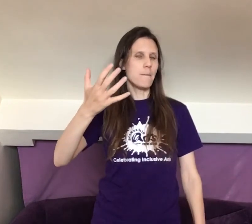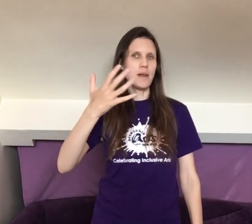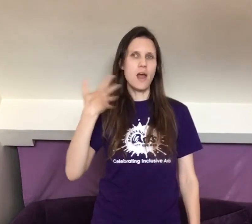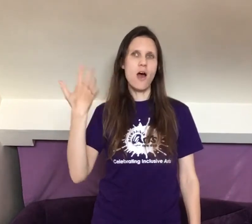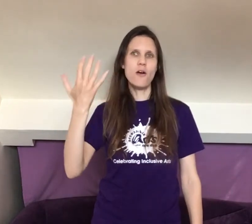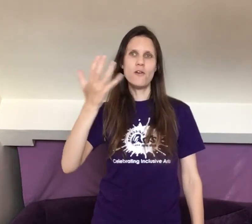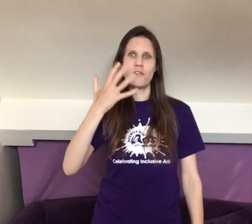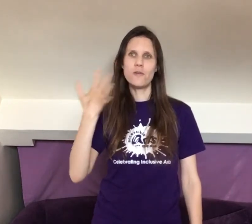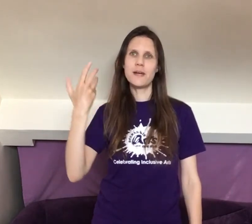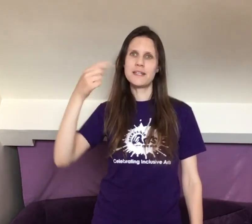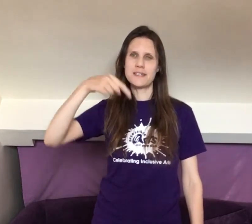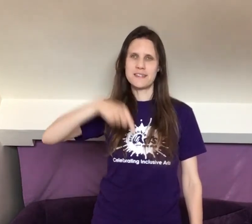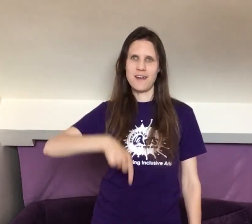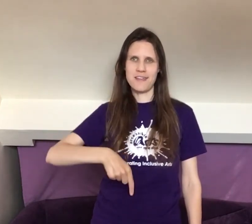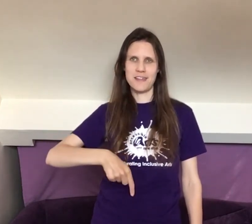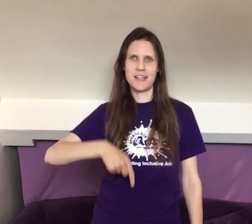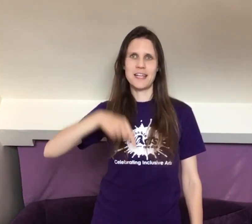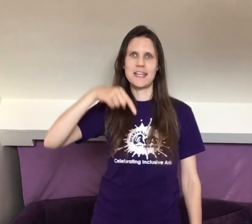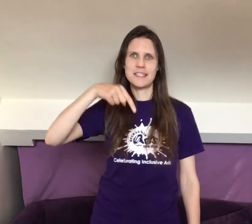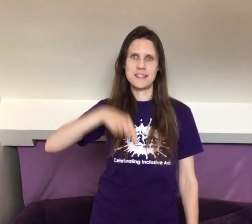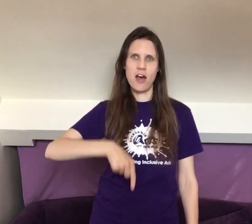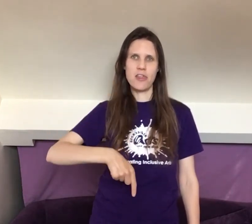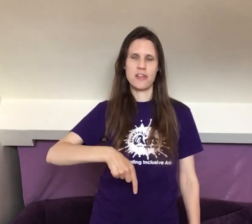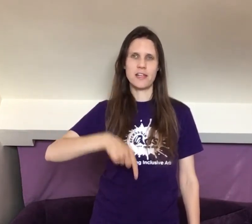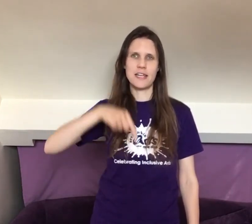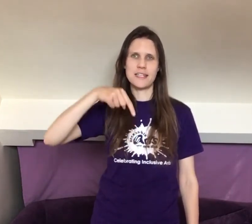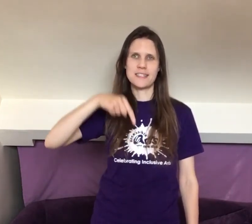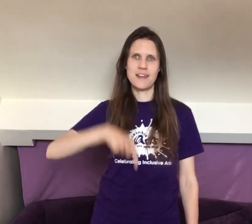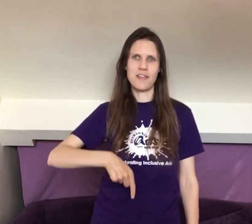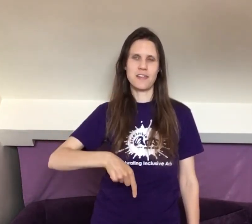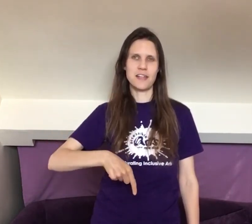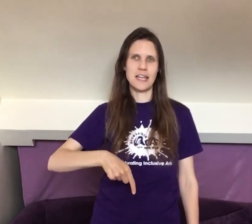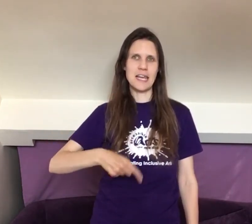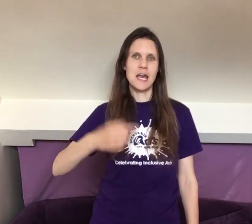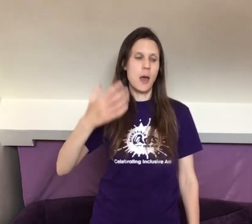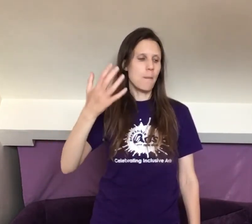Blow the wind southerly, southerly, southerly,